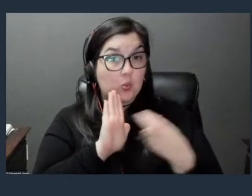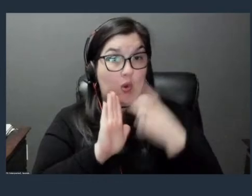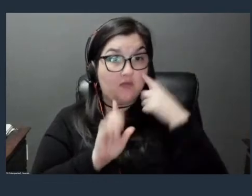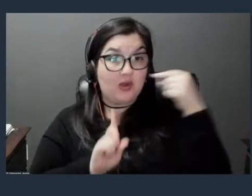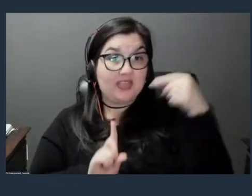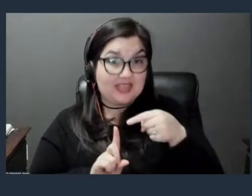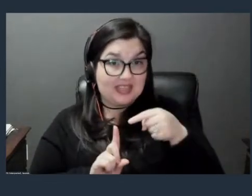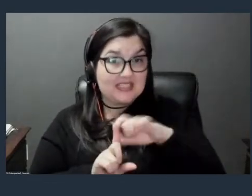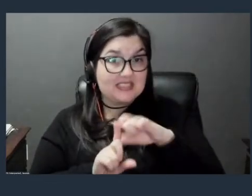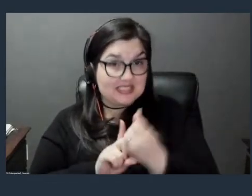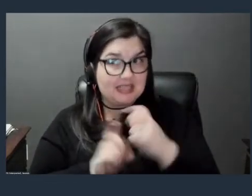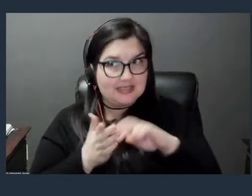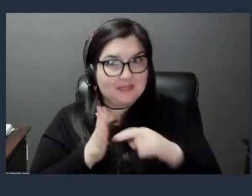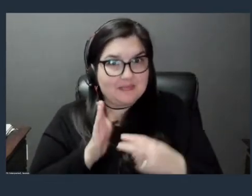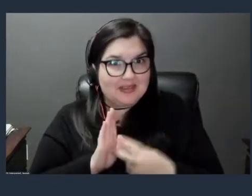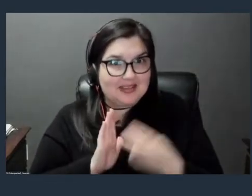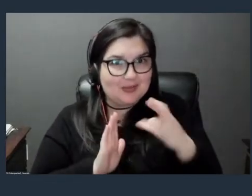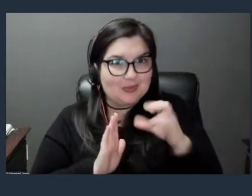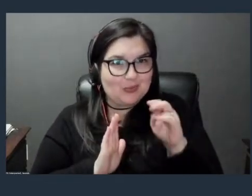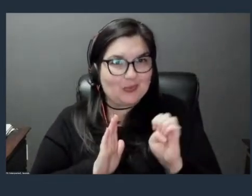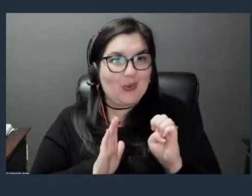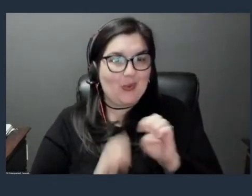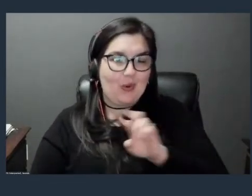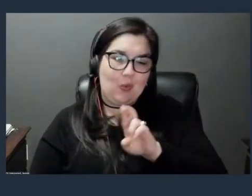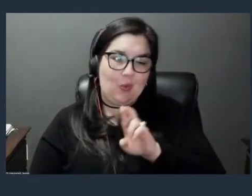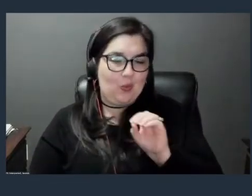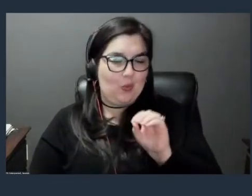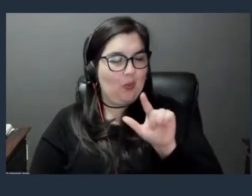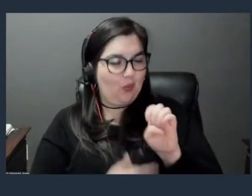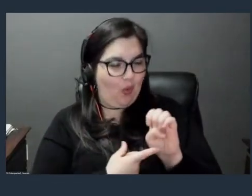what the word role, lower case R, role in English means.